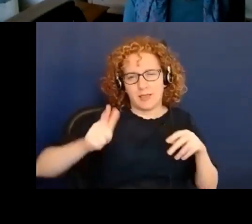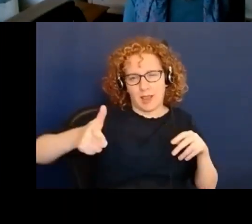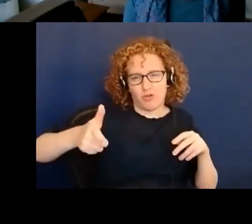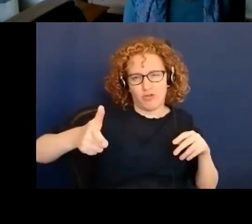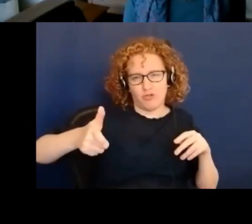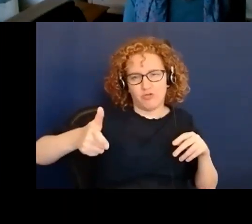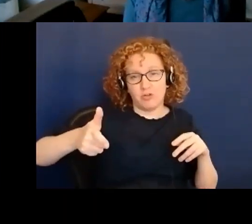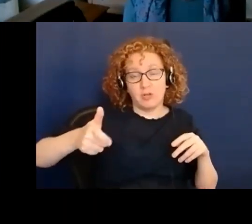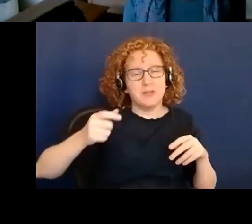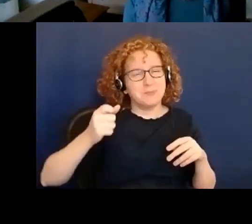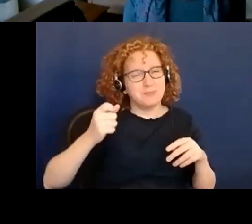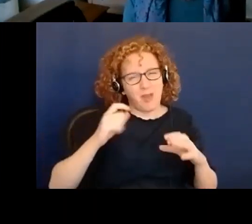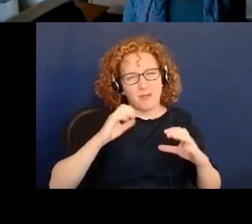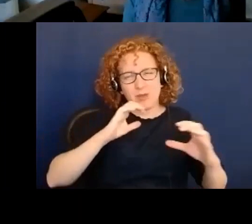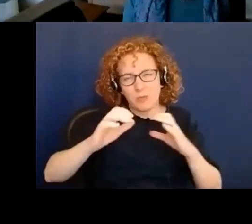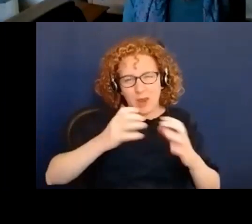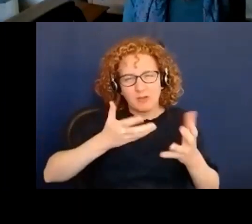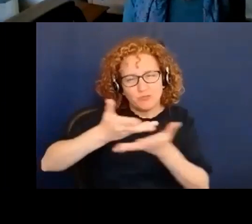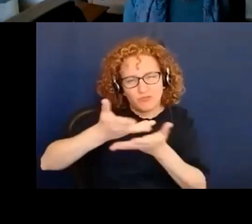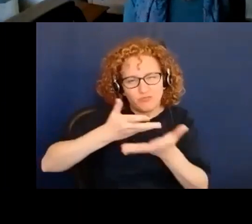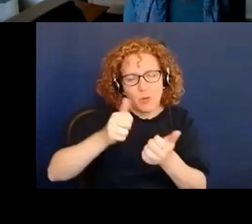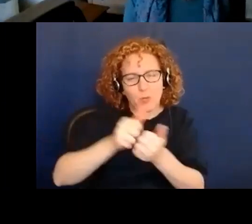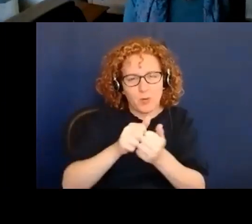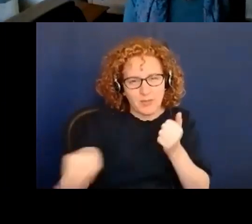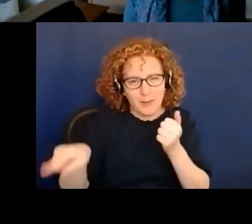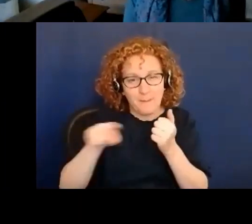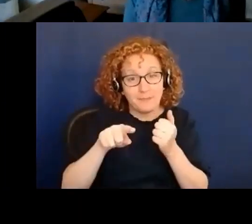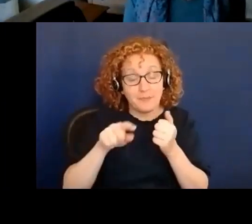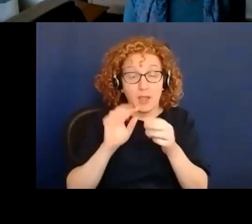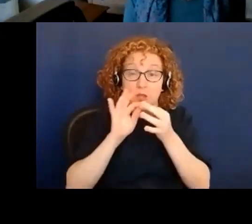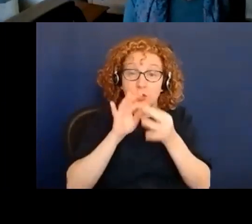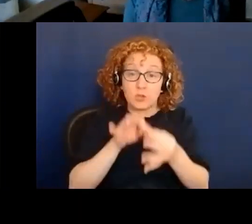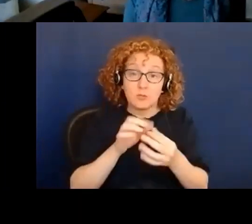lot of communication with them and in terms of vaccinations we're waiting they're not